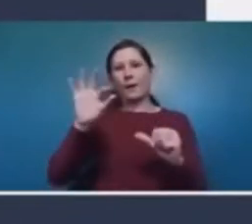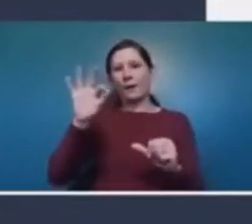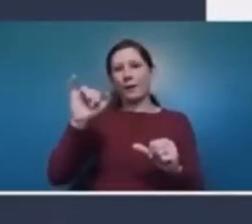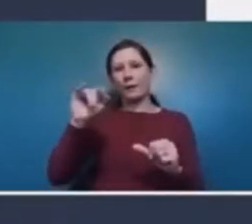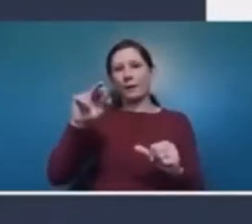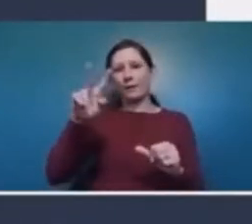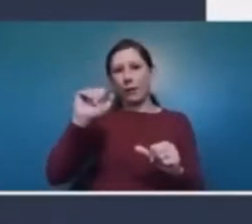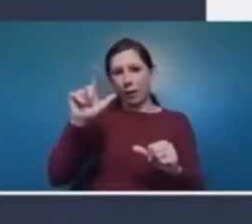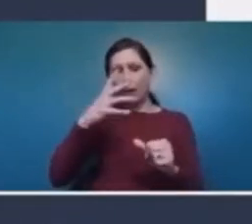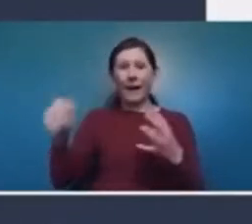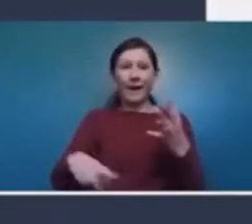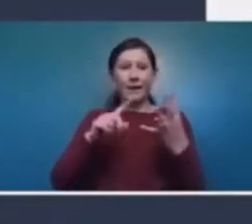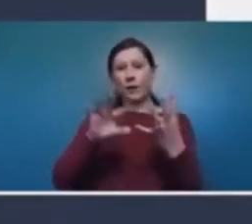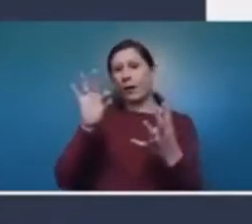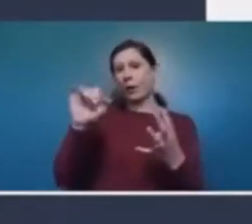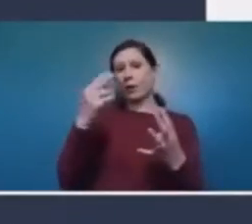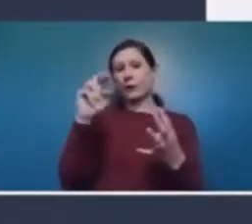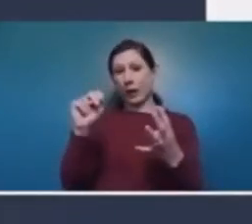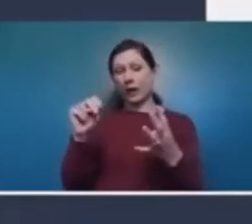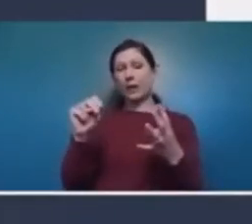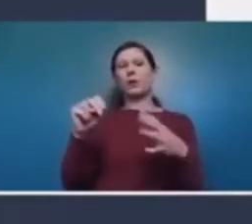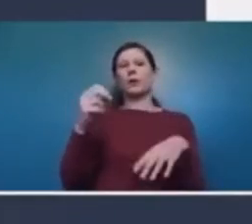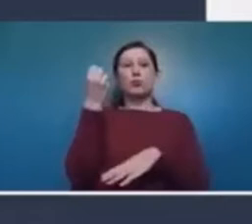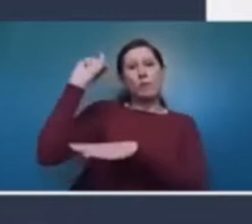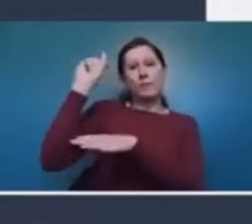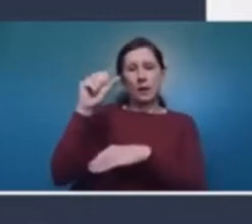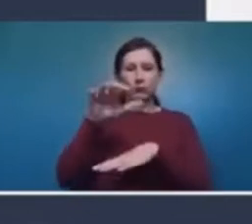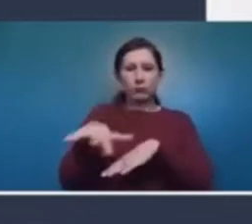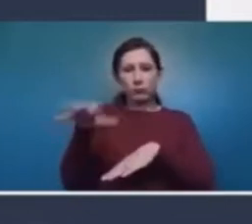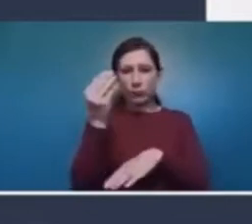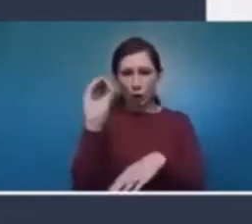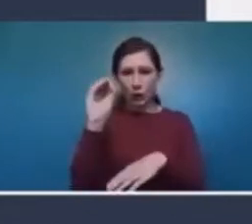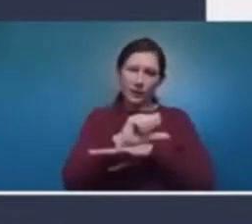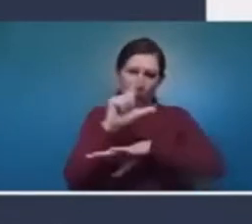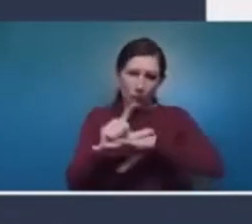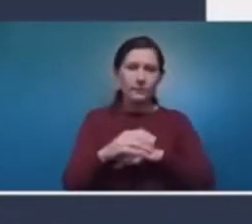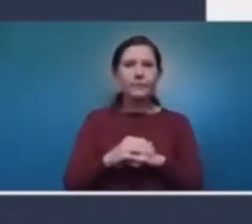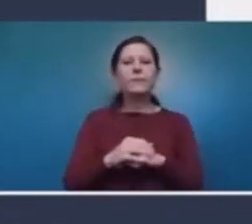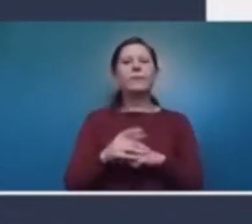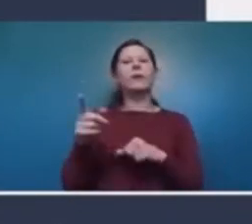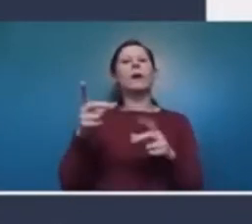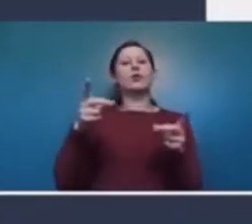response to the Ferguson movement. He began as a theater educator teaching at Parkway School District. Later, he was